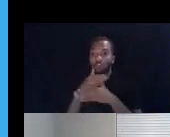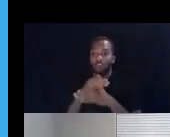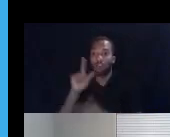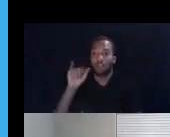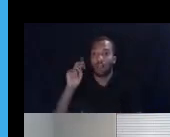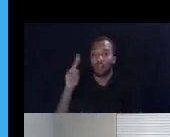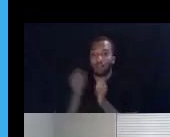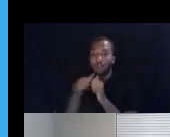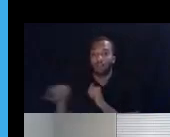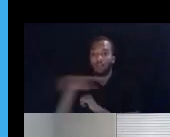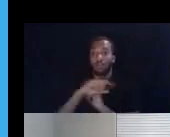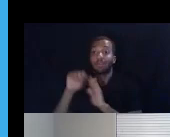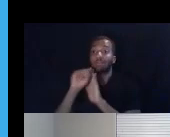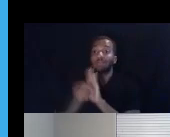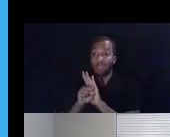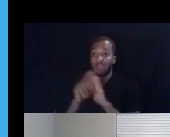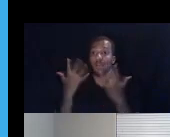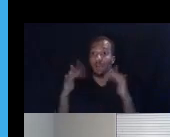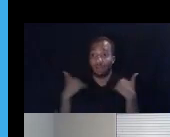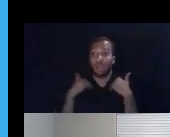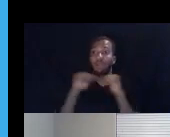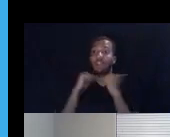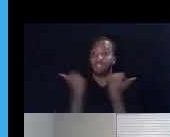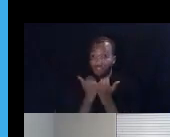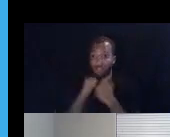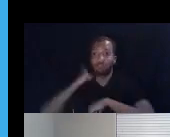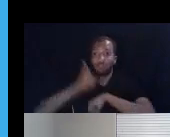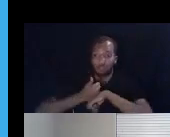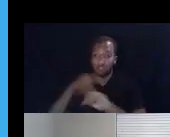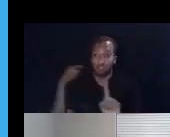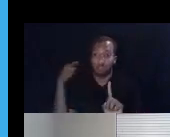The state actually has an agency specifically for housing,